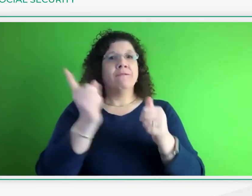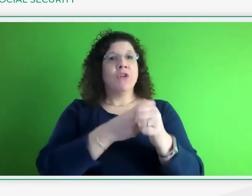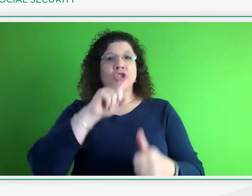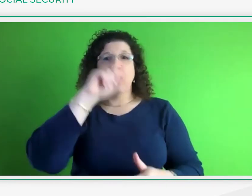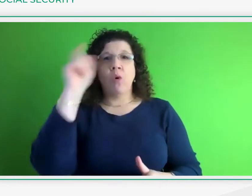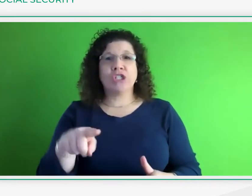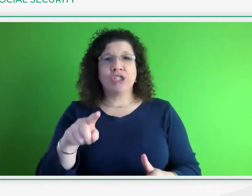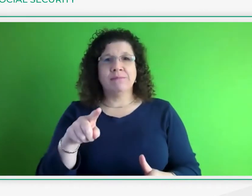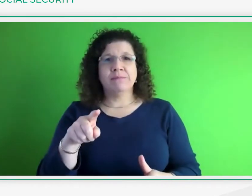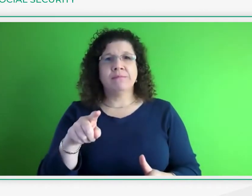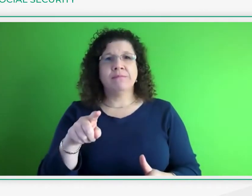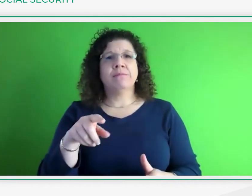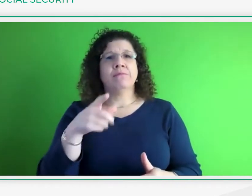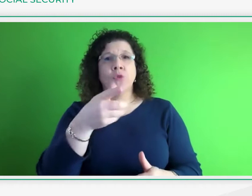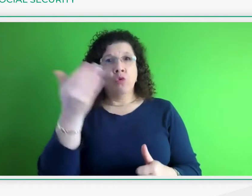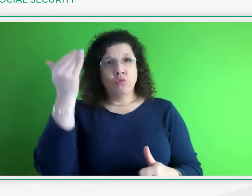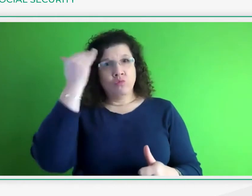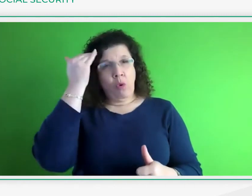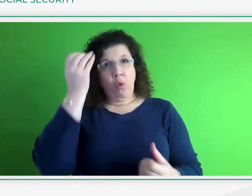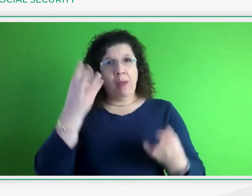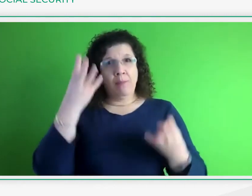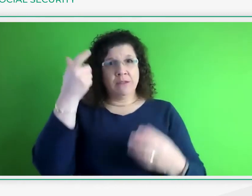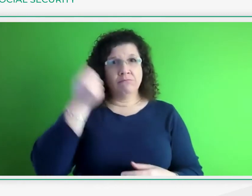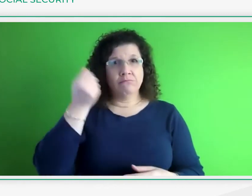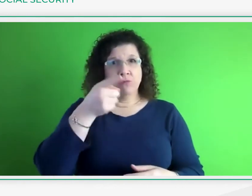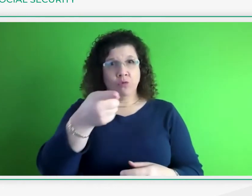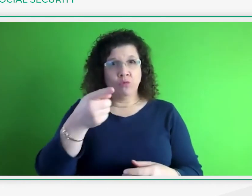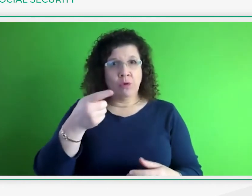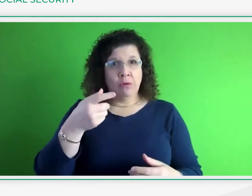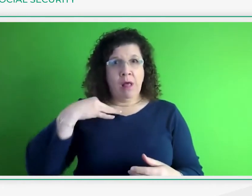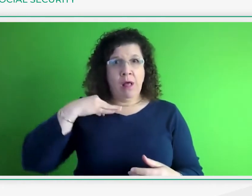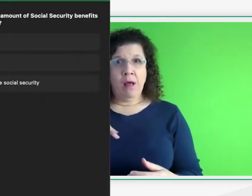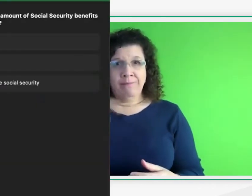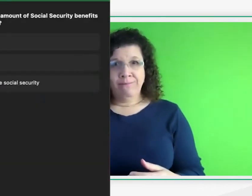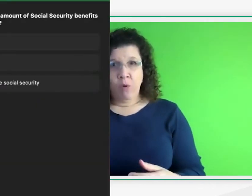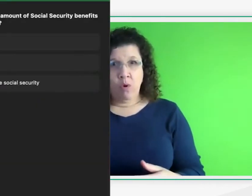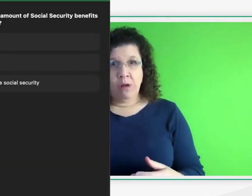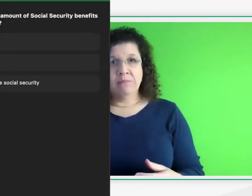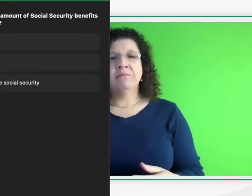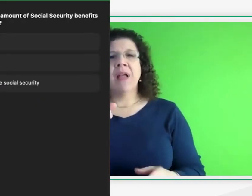It will be a question to all of you that are in attendance: Do you know the amount of Social